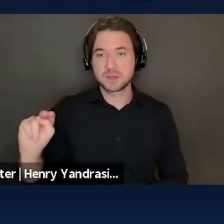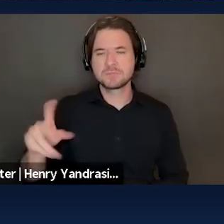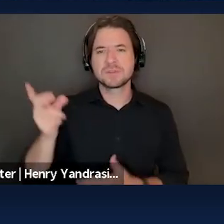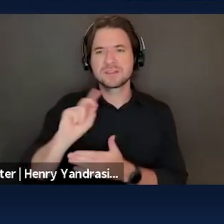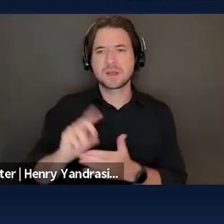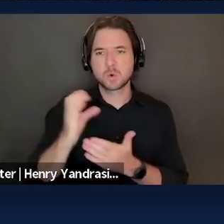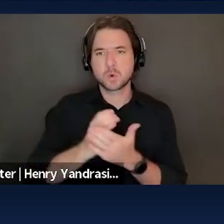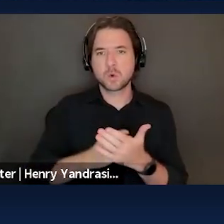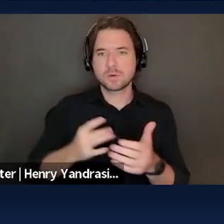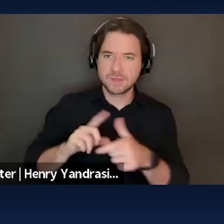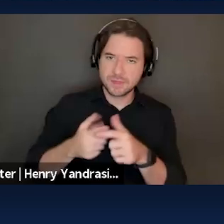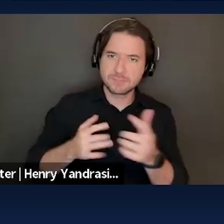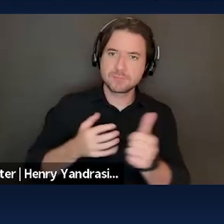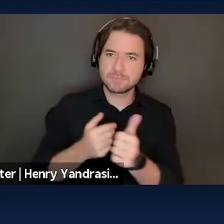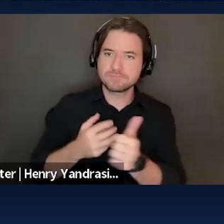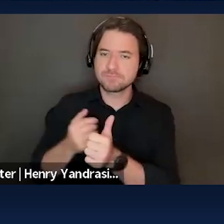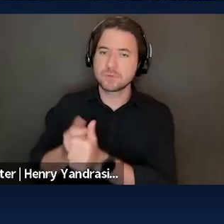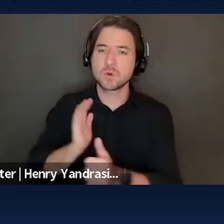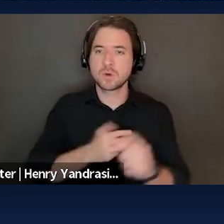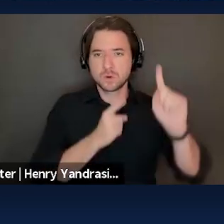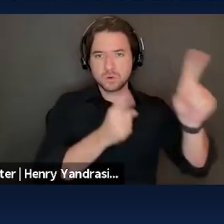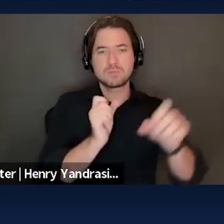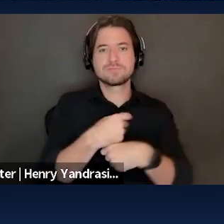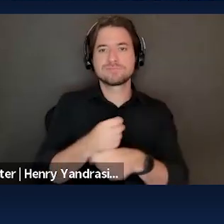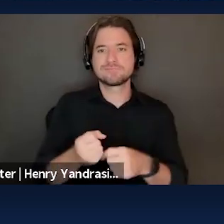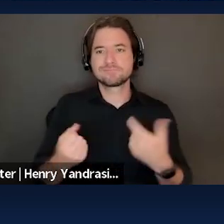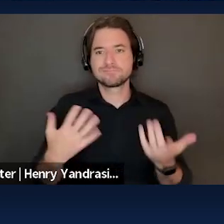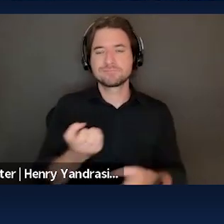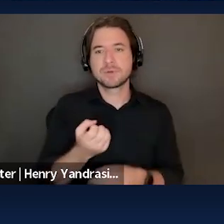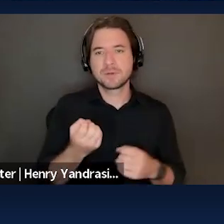Our goal is to create an interprofessional healthcare workforce that can deliver.